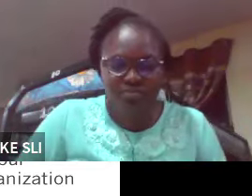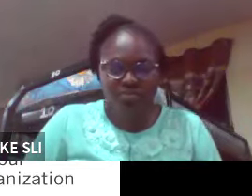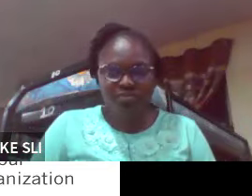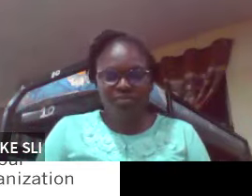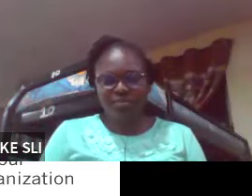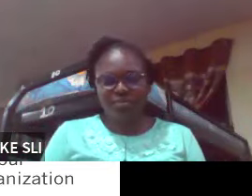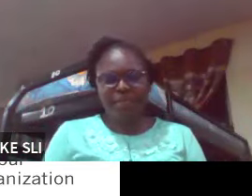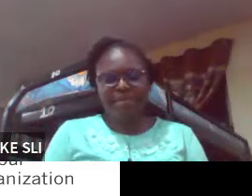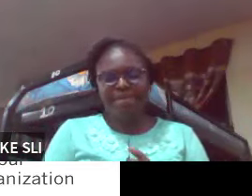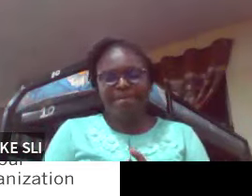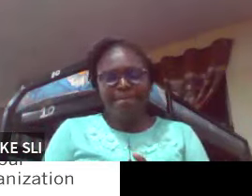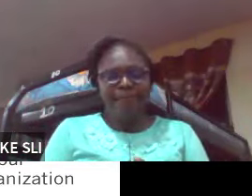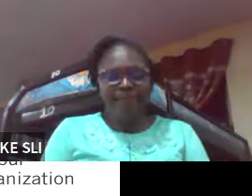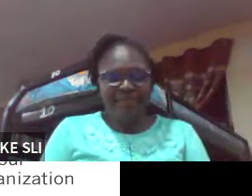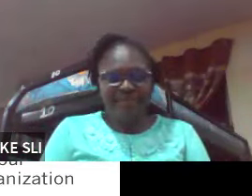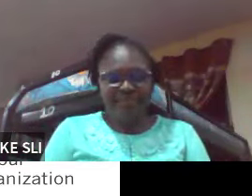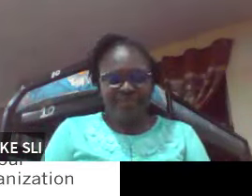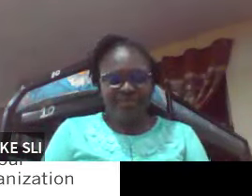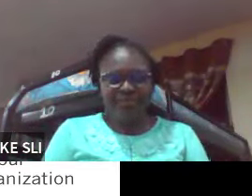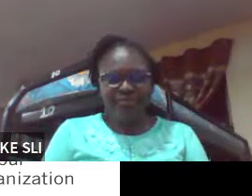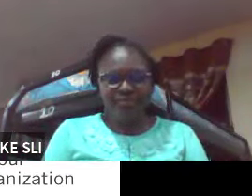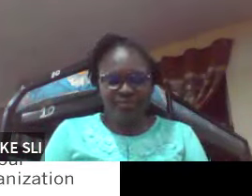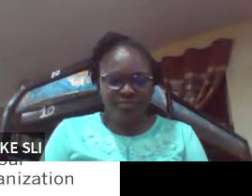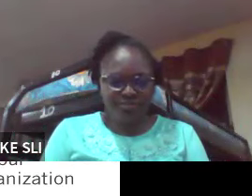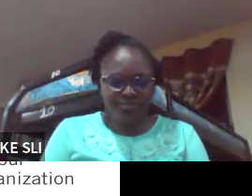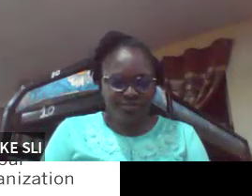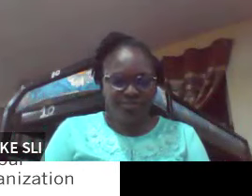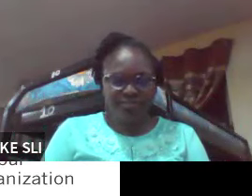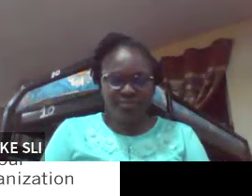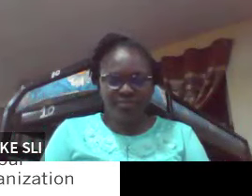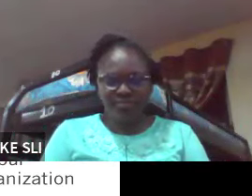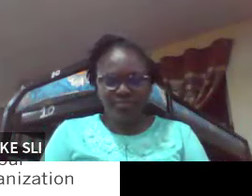Dotun Akinseinde: I know that Kpi state in the past in the past